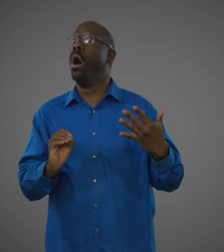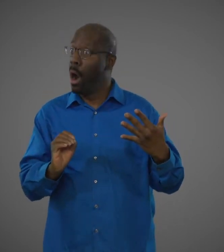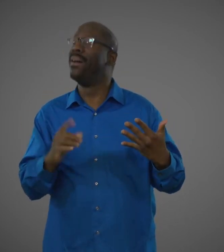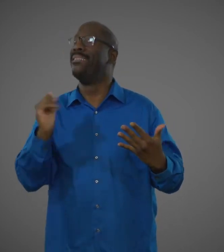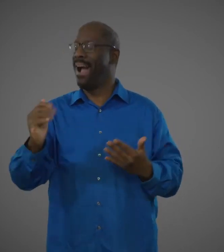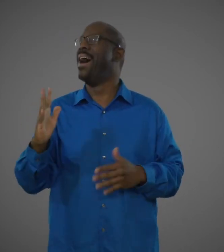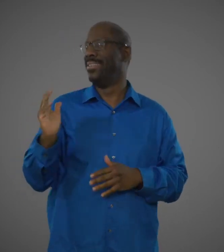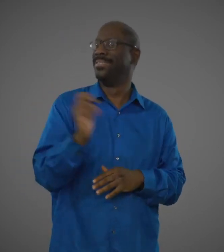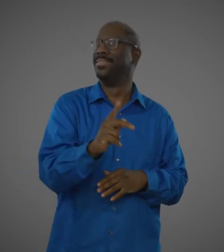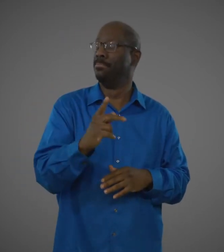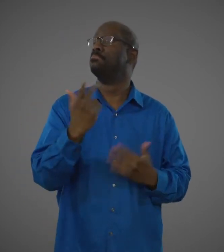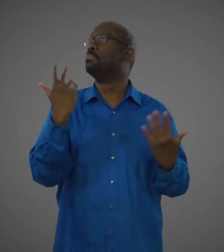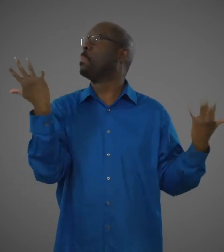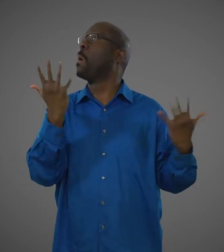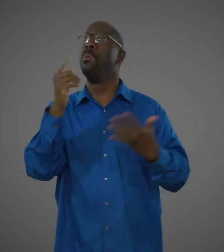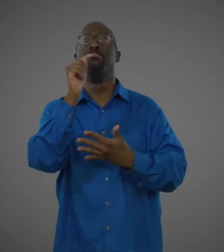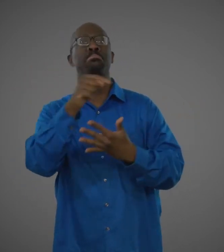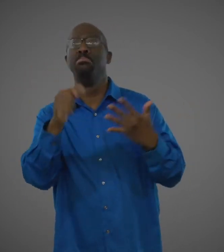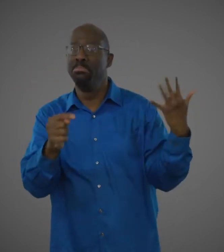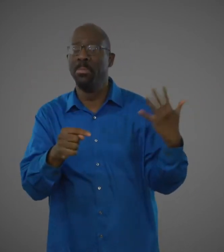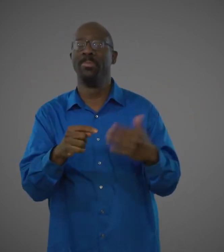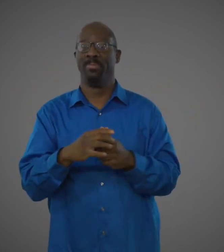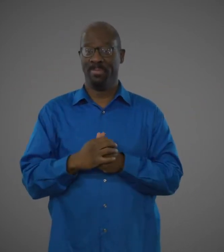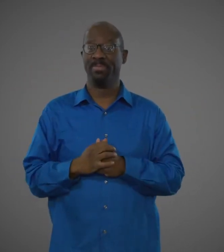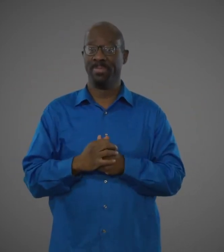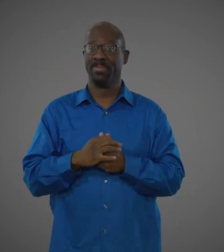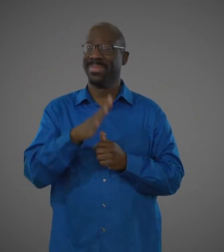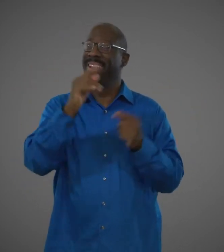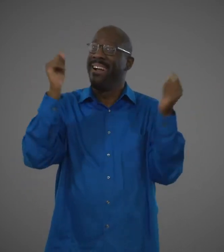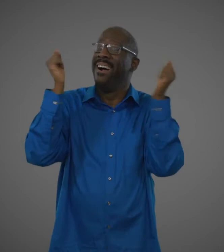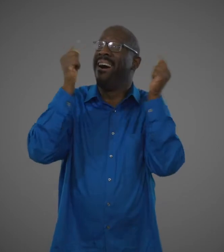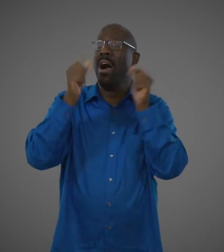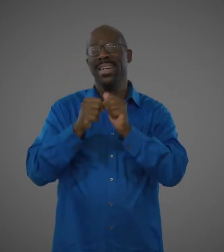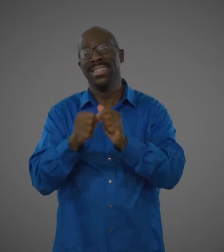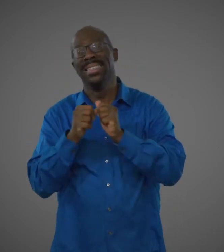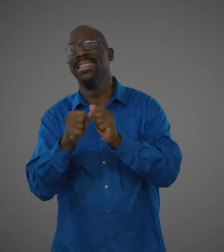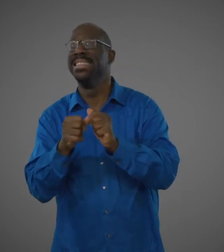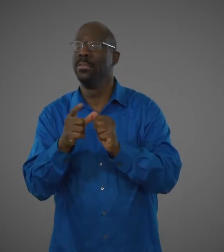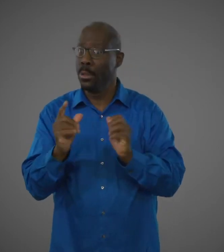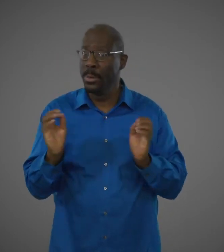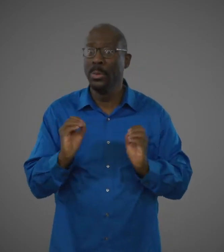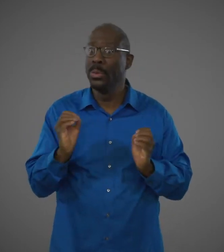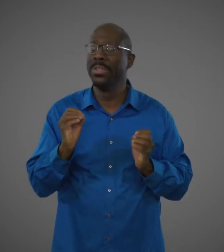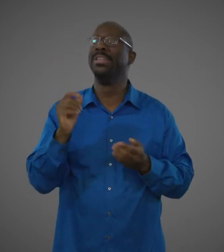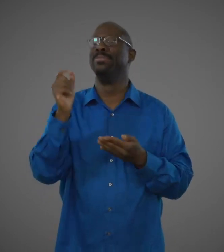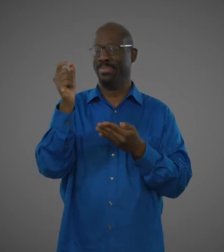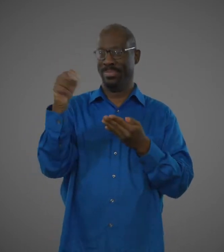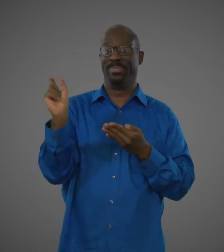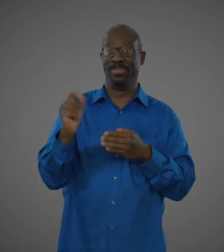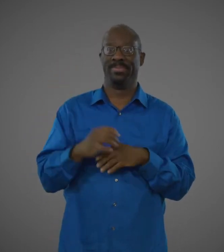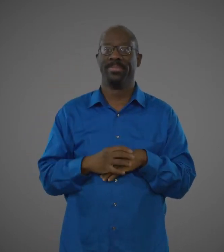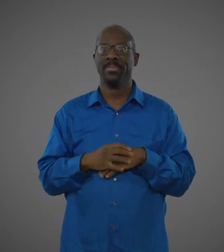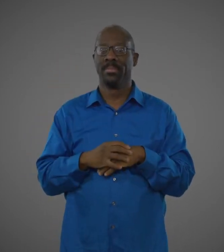Here is a symptom check-list to see if you are ready. Here are the symptoms that will be checked: If you haven’t had any headaches.